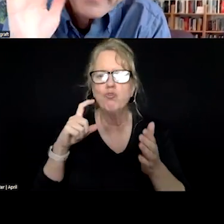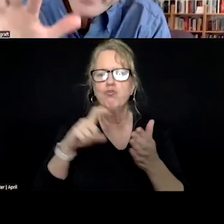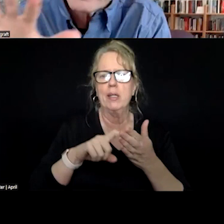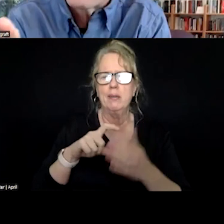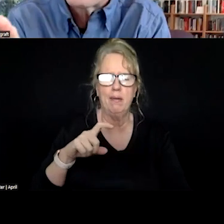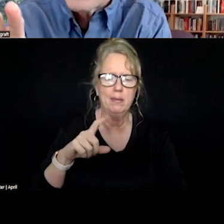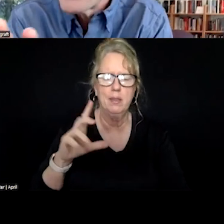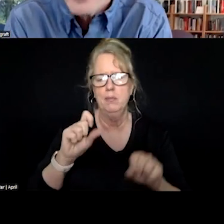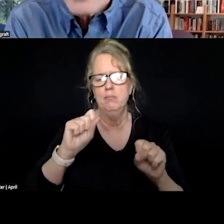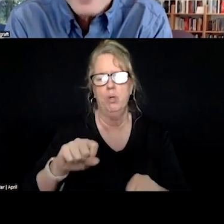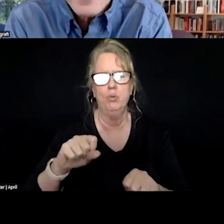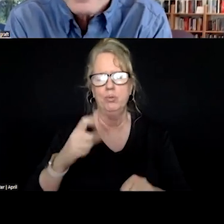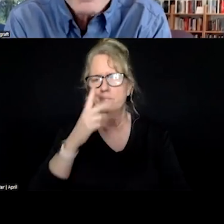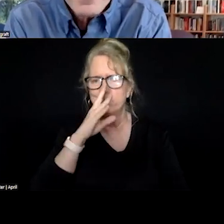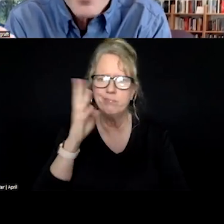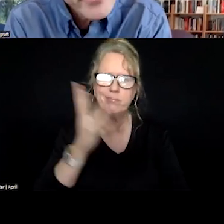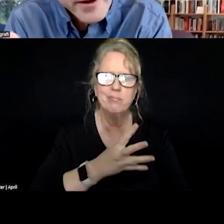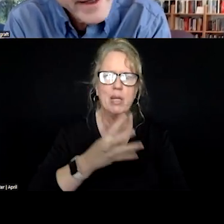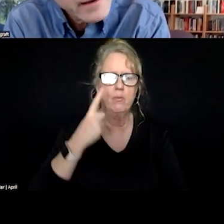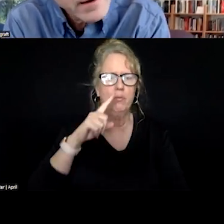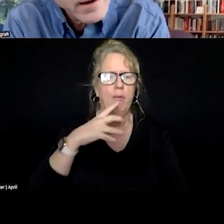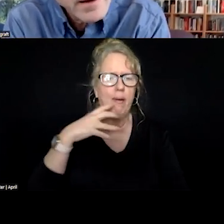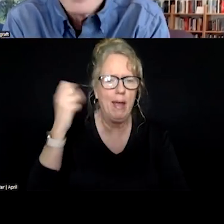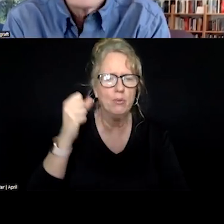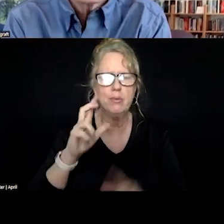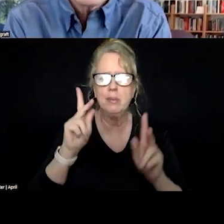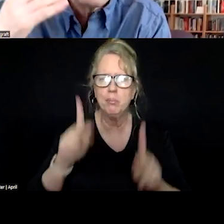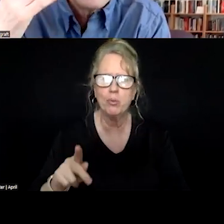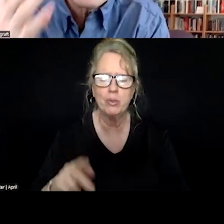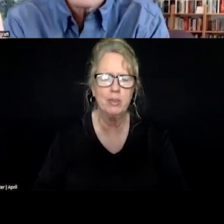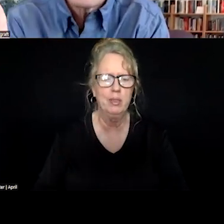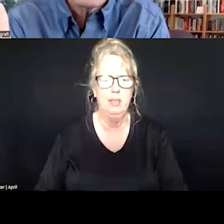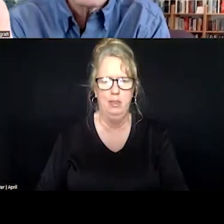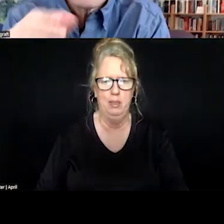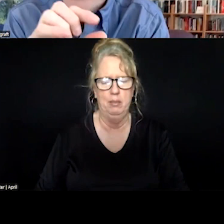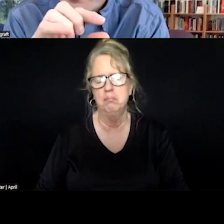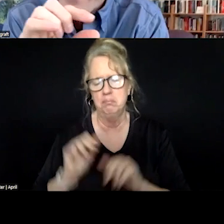POTENTIAL NEGLIGENCE FOR AN ELDERLY PERSON ON THAT CALL. THEY CAN COME HERE.